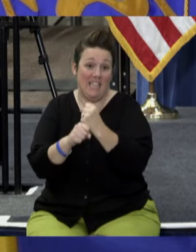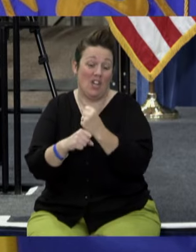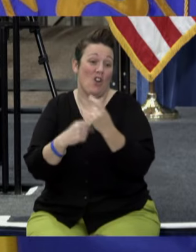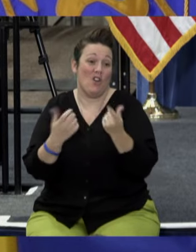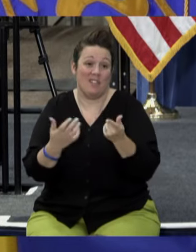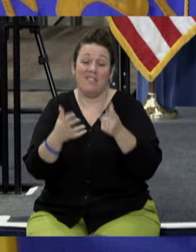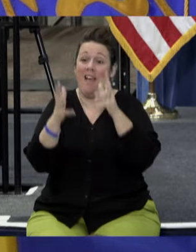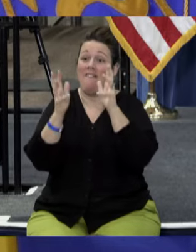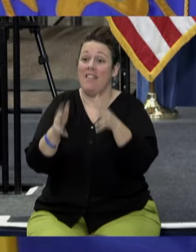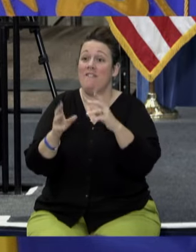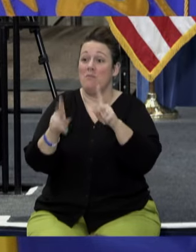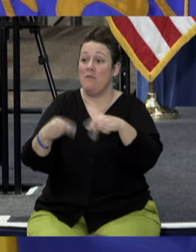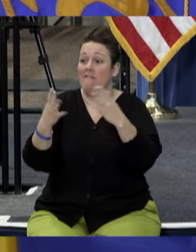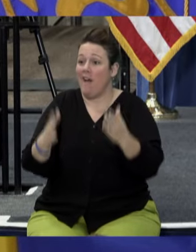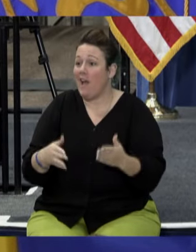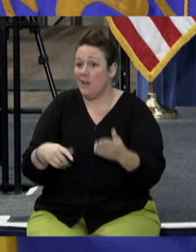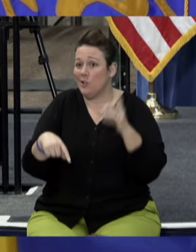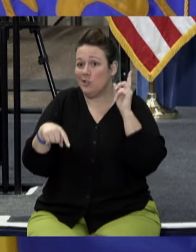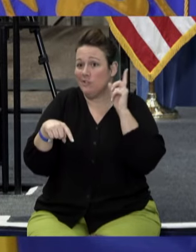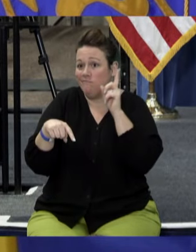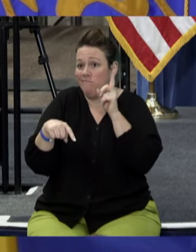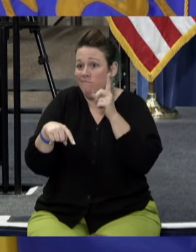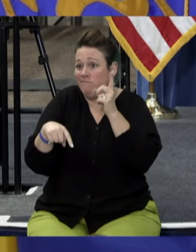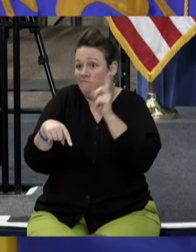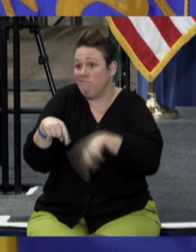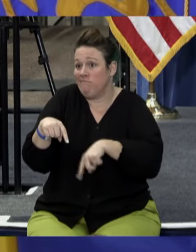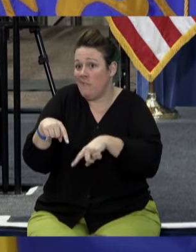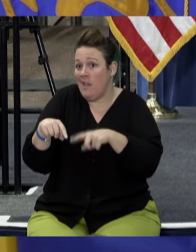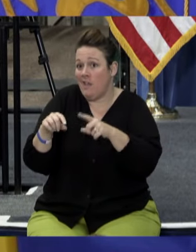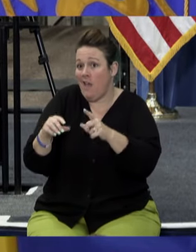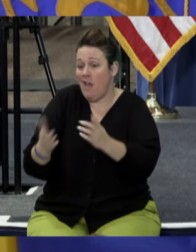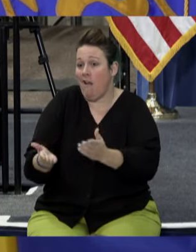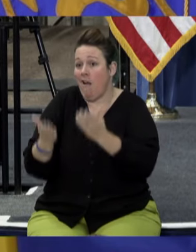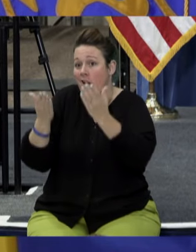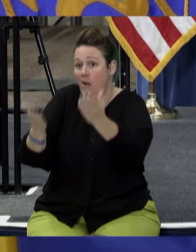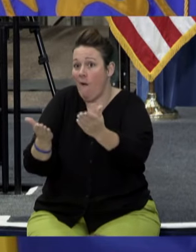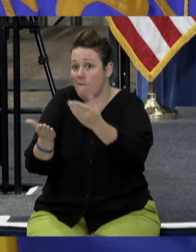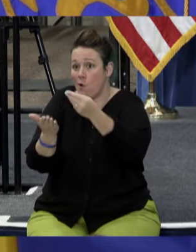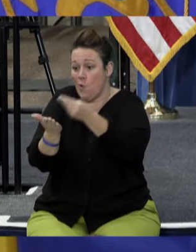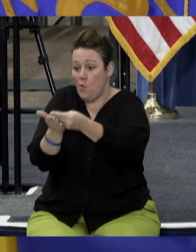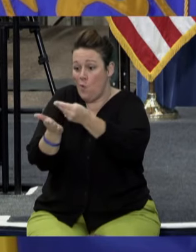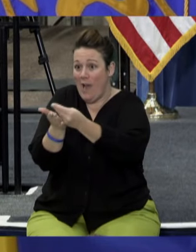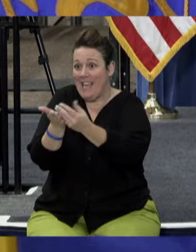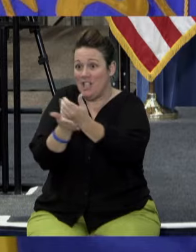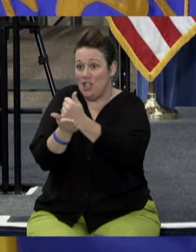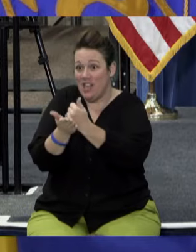unable to offer wages that allow them to compete for talent against other hourly